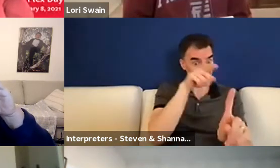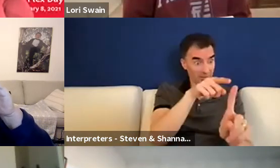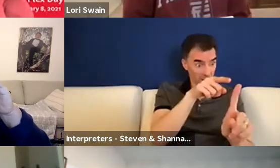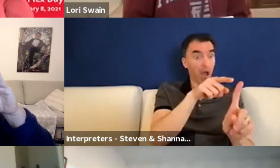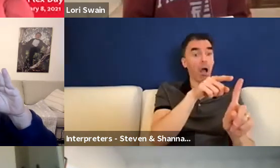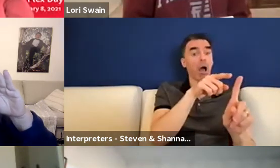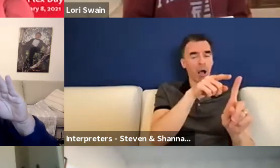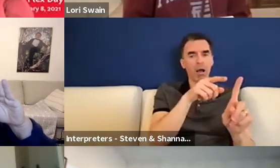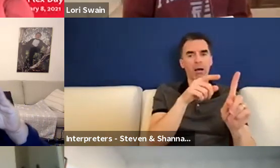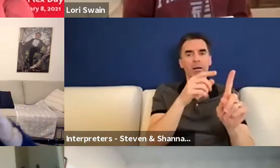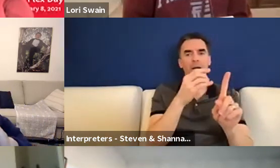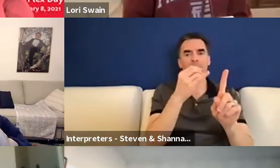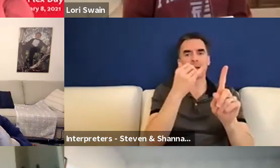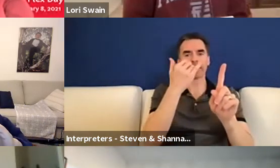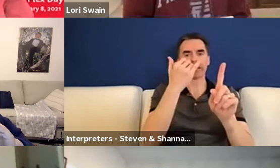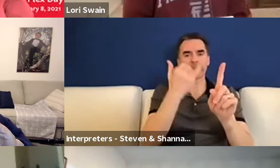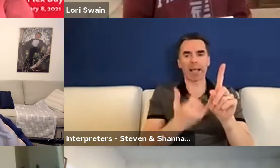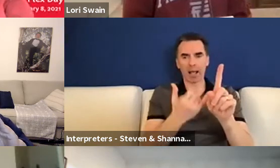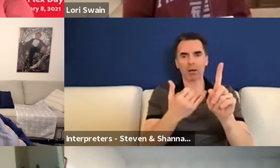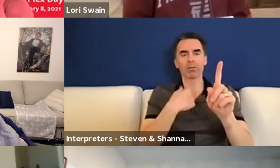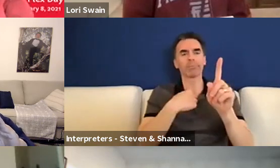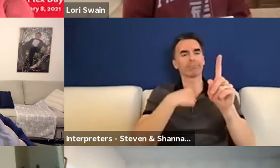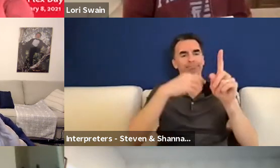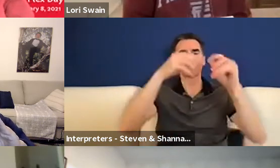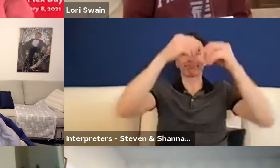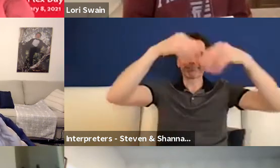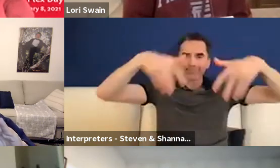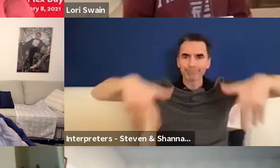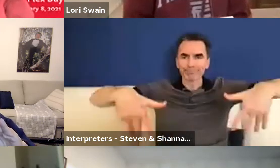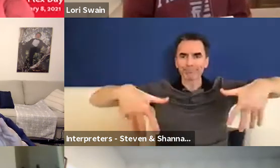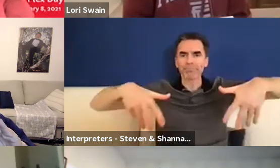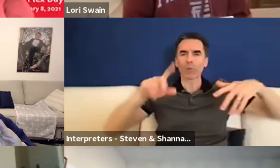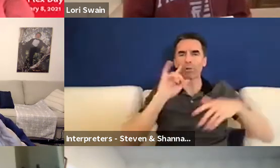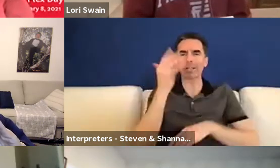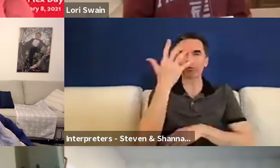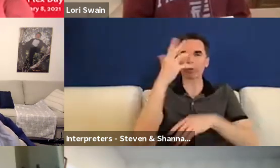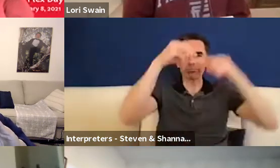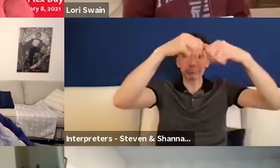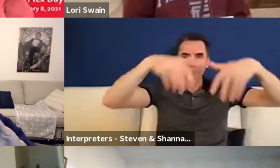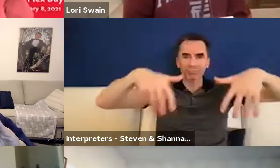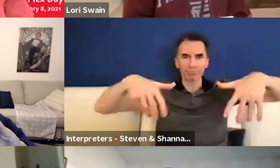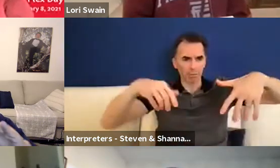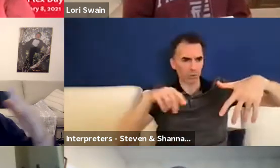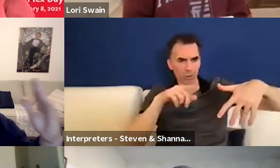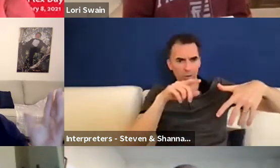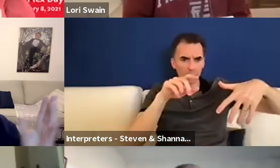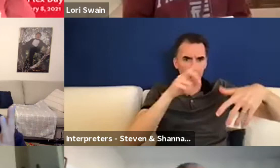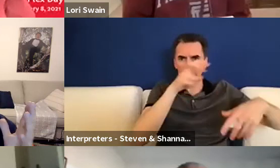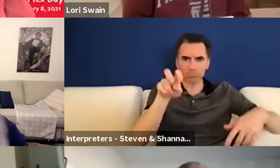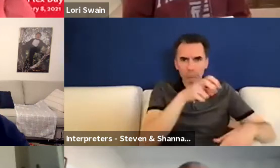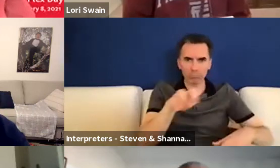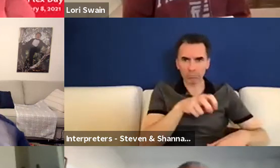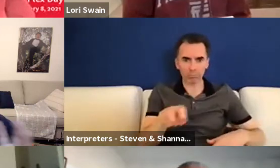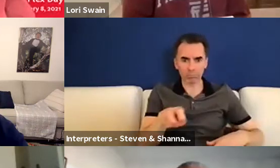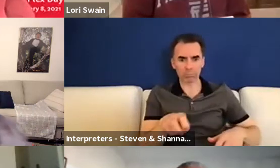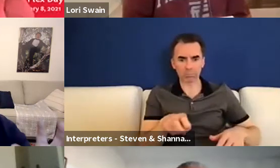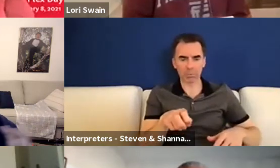little tree about where they can go with that and, and don't get territorial about it. Because then you can start pulling in other